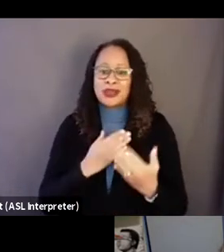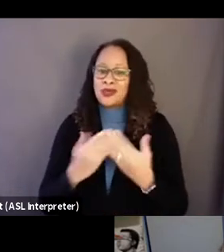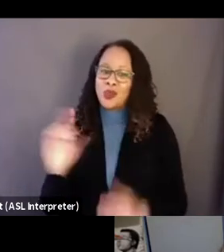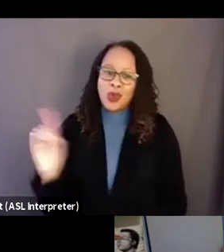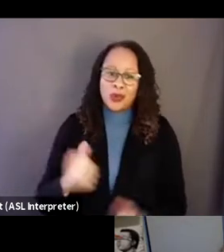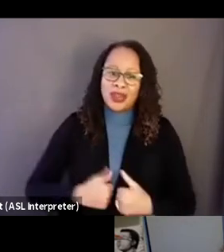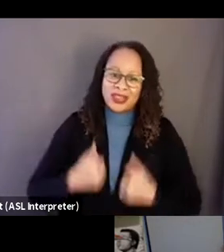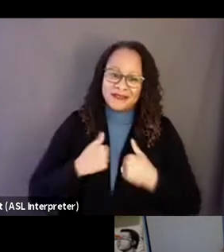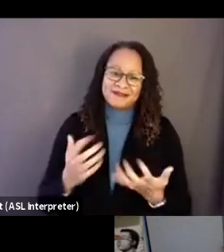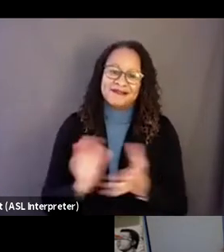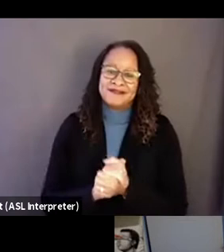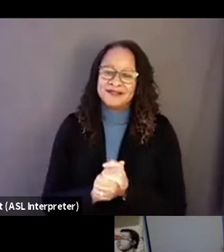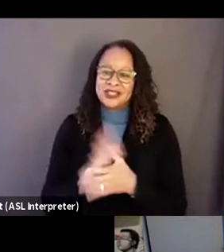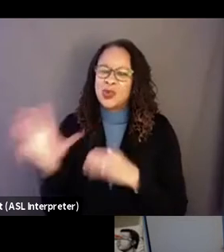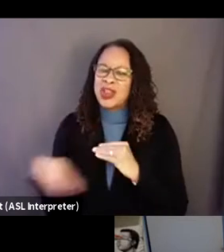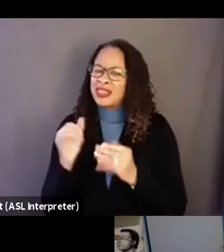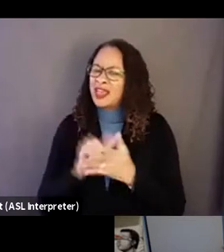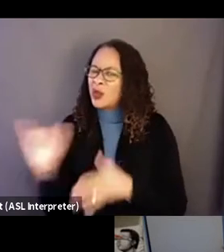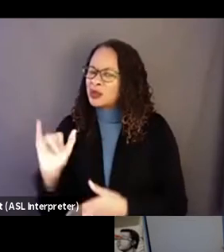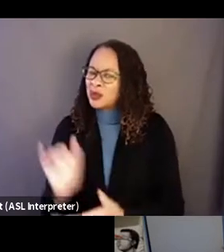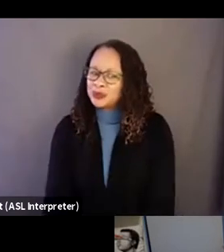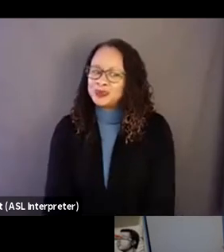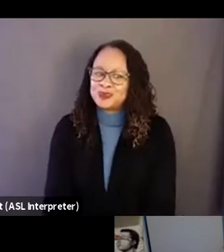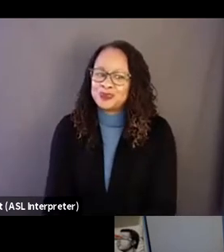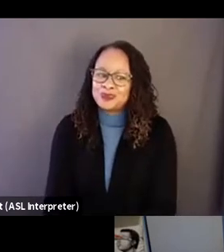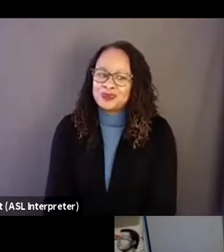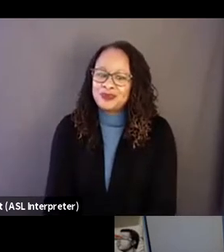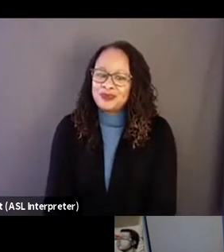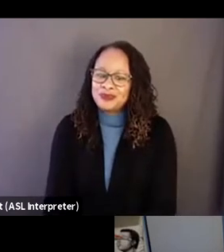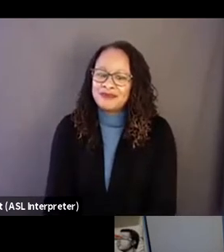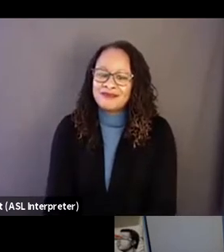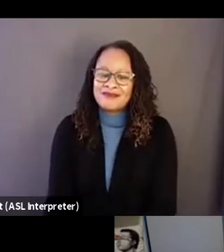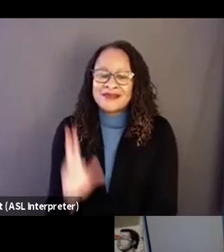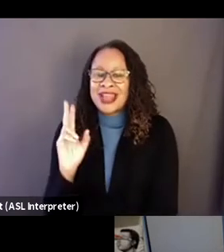So, I wanted to add that as well. Thank you. I just want to add one more thing too.